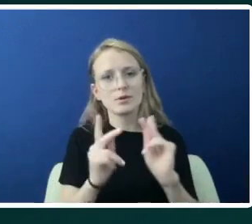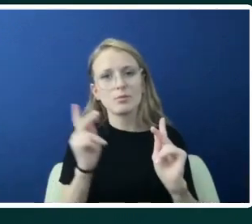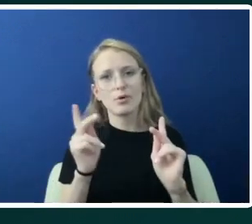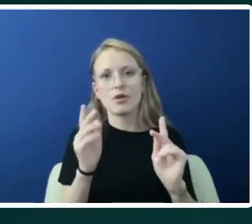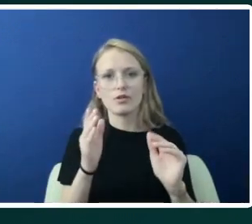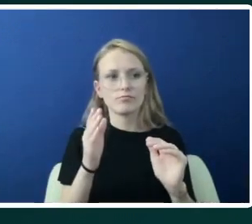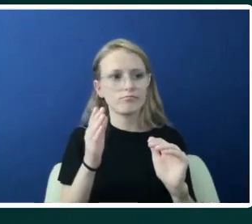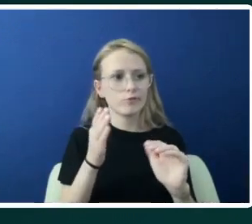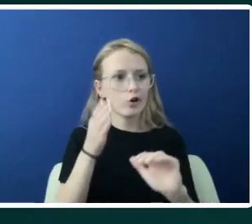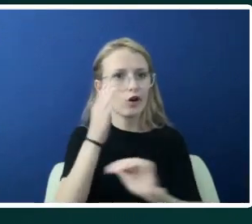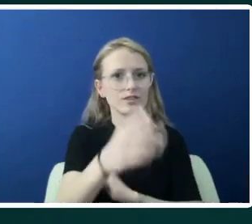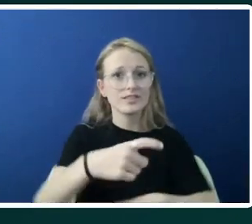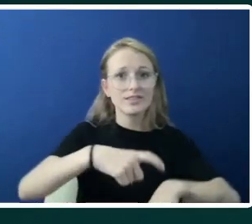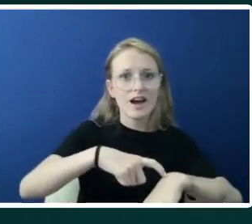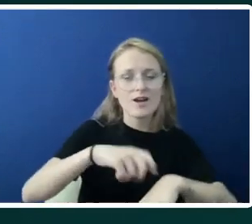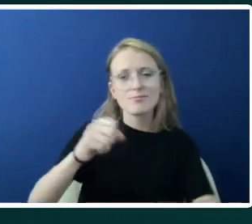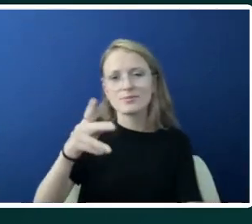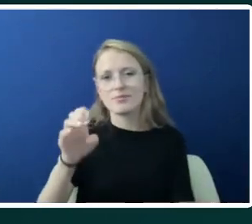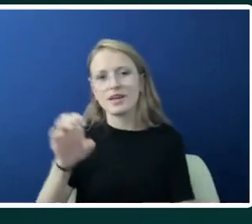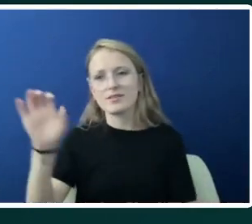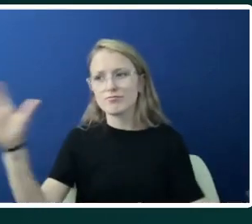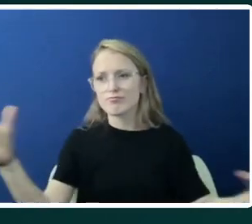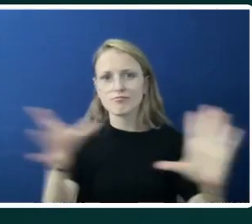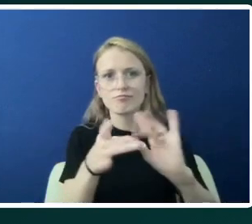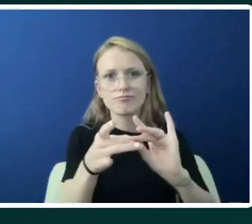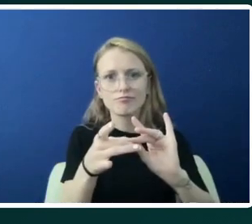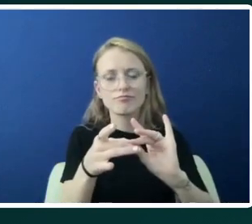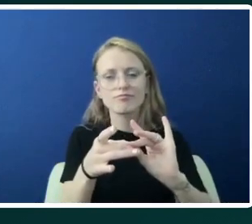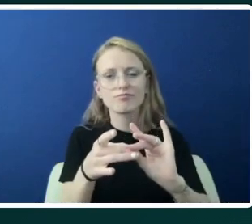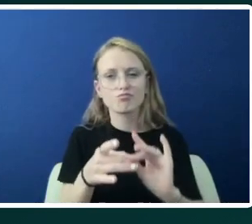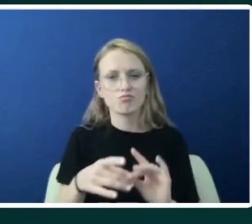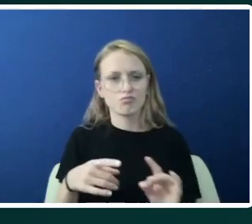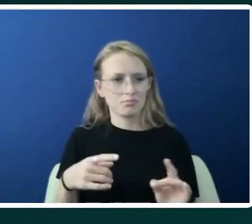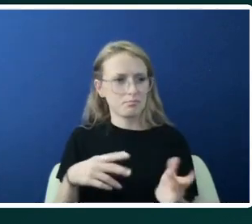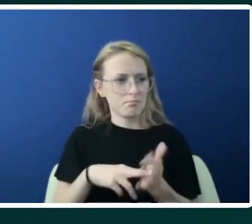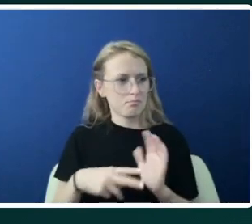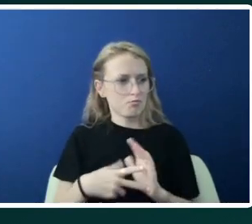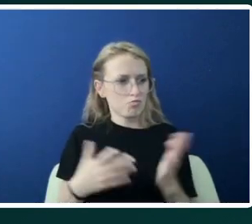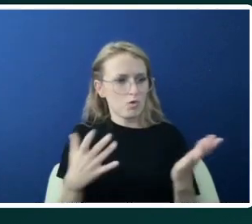in unique ways. What would it mean for us to take full advantage of the connections, and the